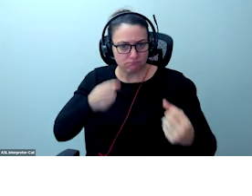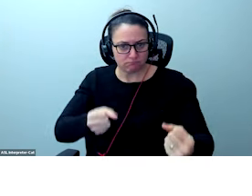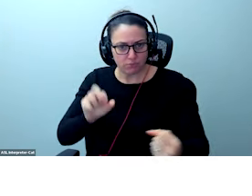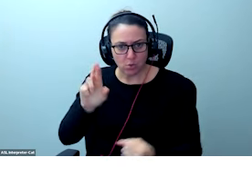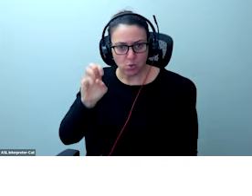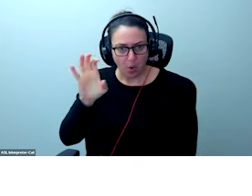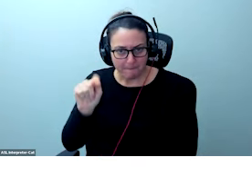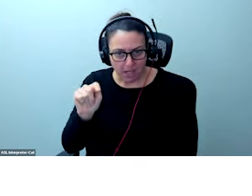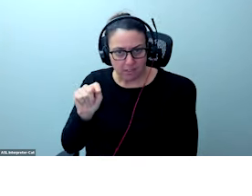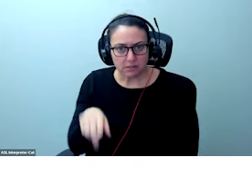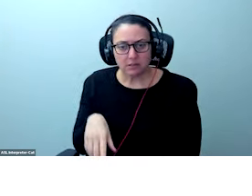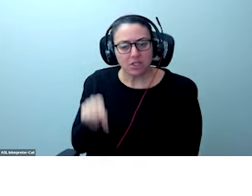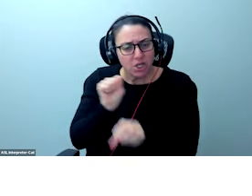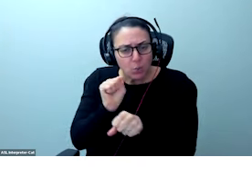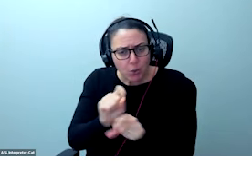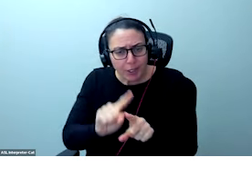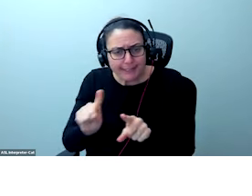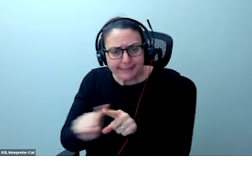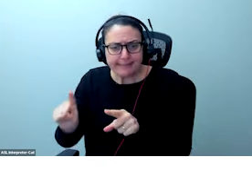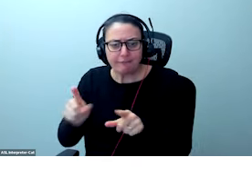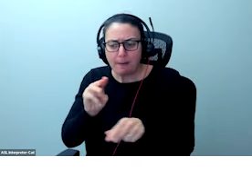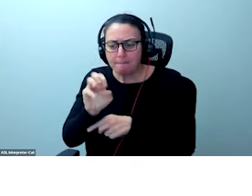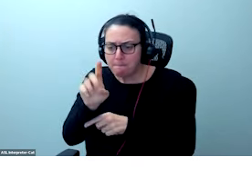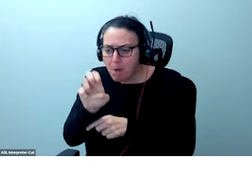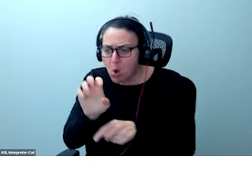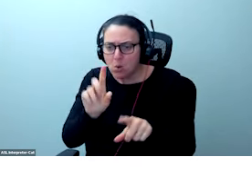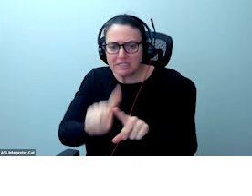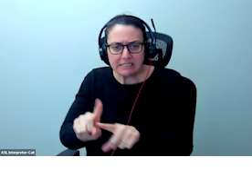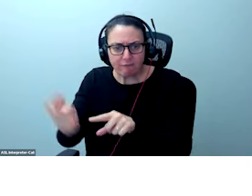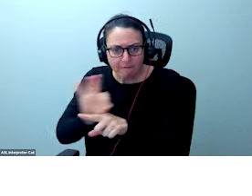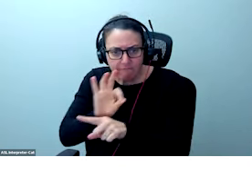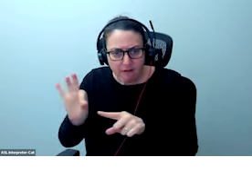able to work in different modes and different functions, able to work with assistive tech